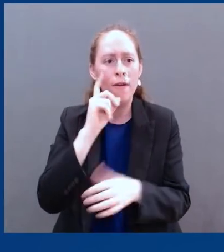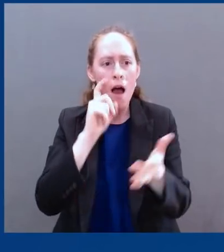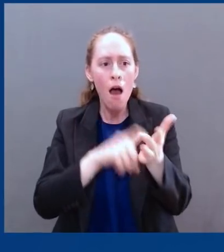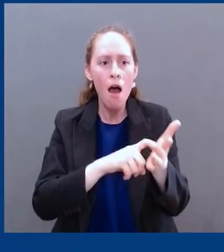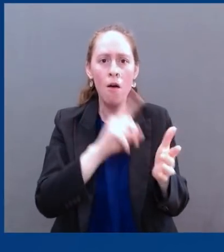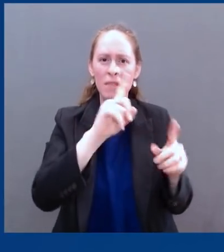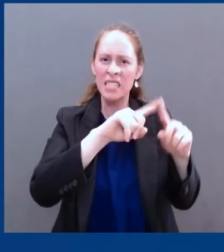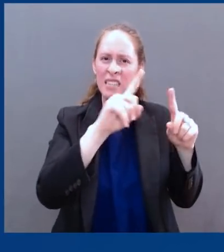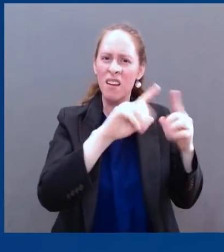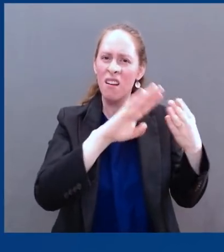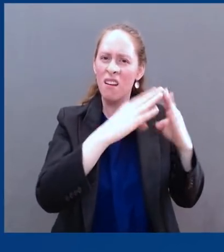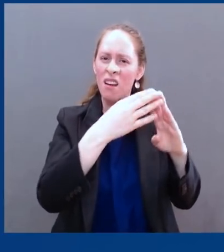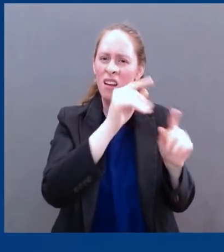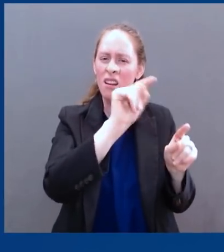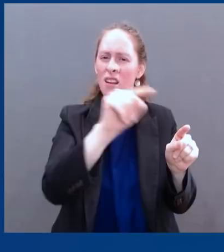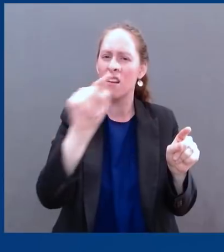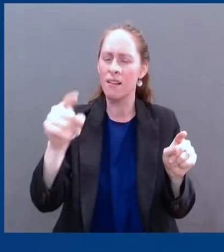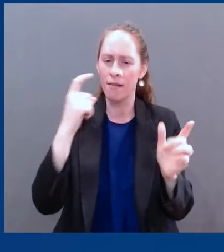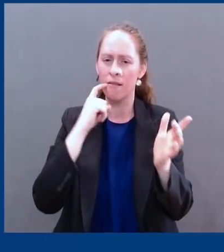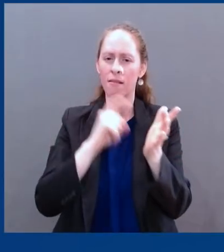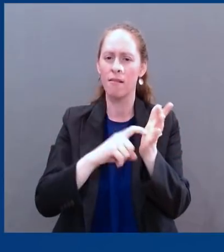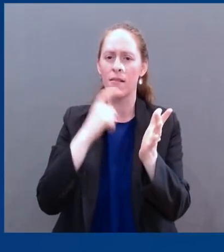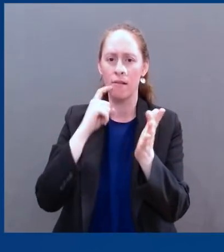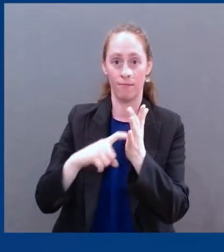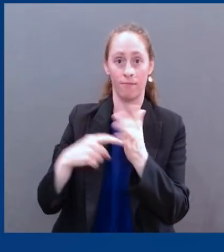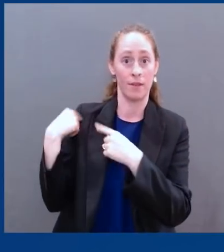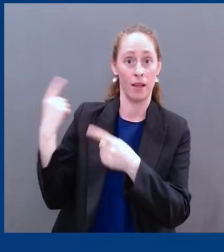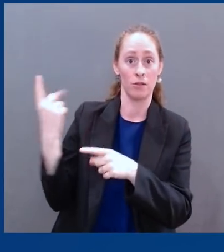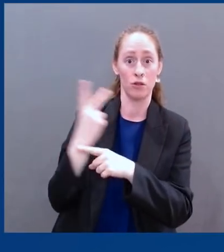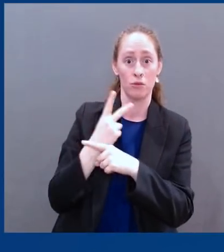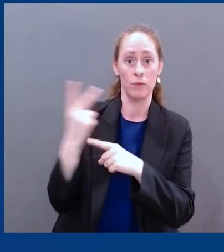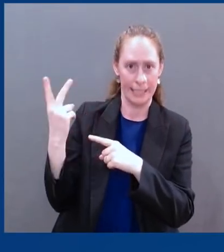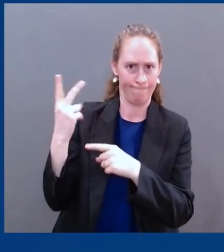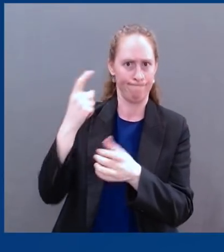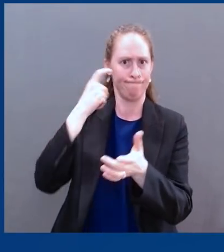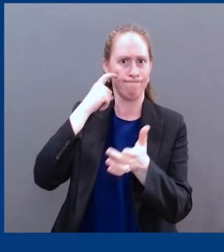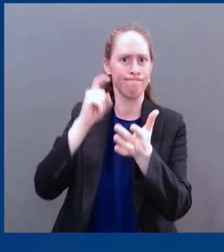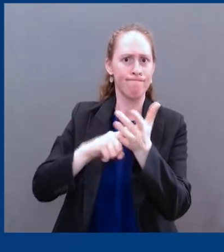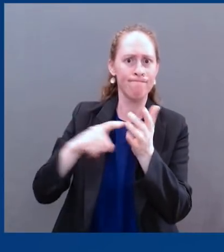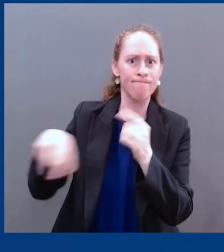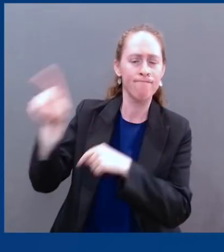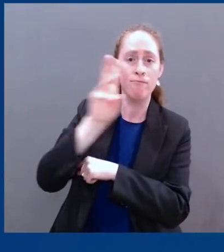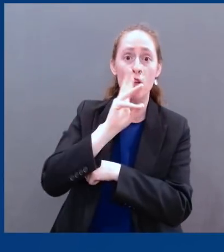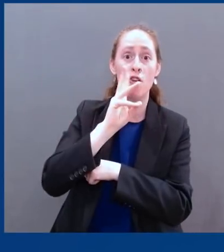we've seen increasing wastewater signals in New York City and parts of New England,